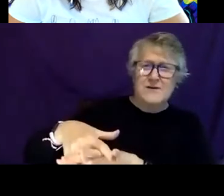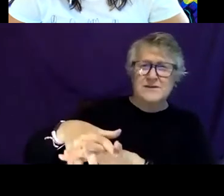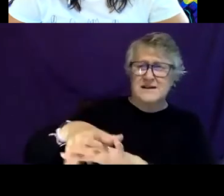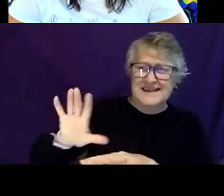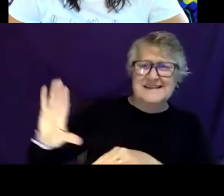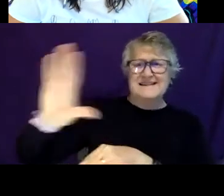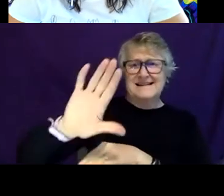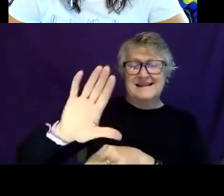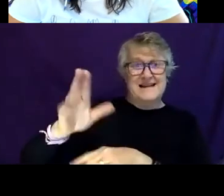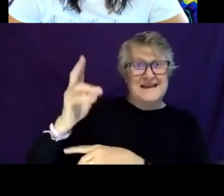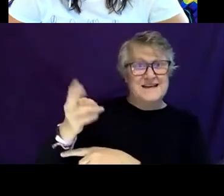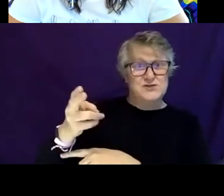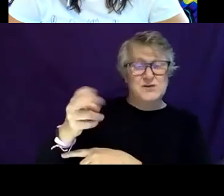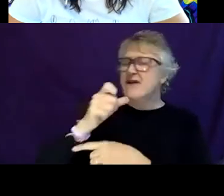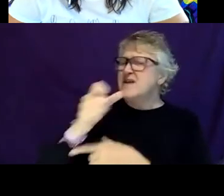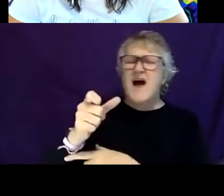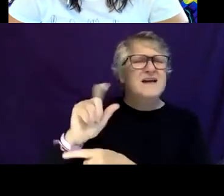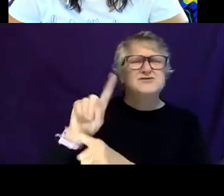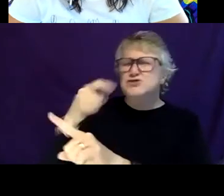and the legacies of not just our trauma